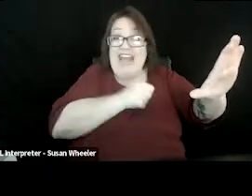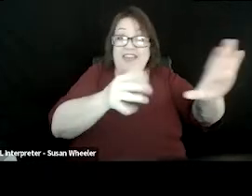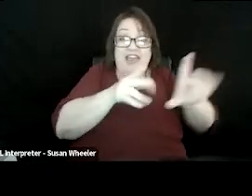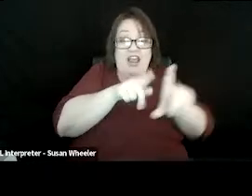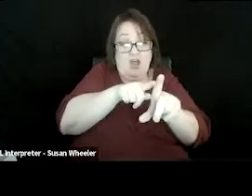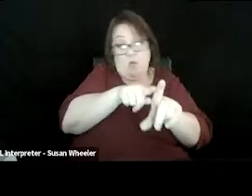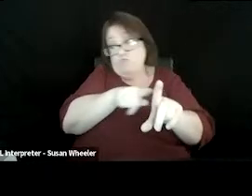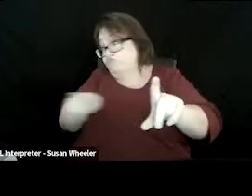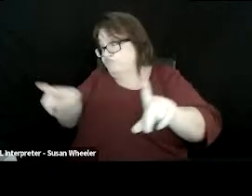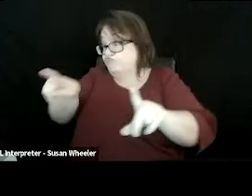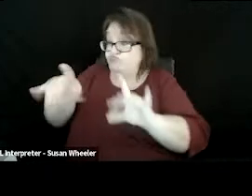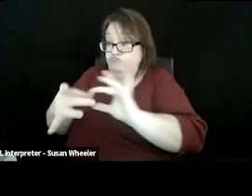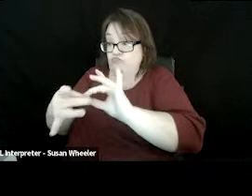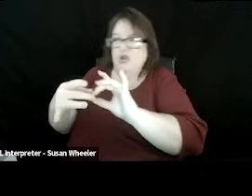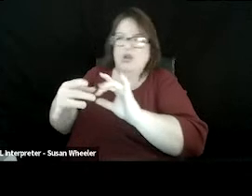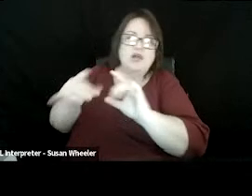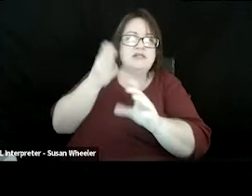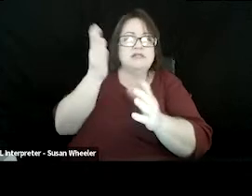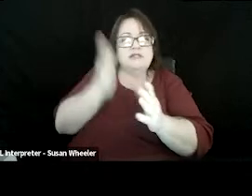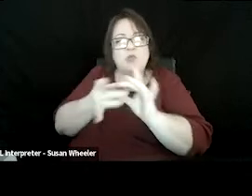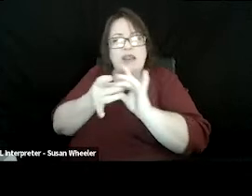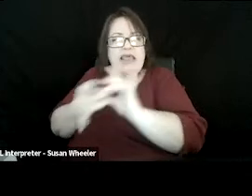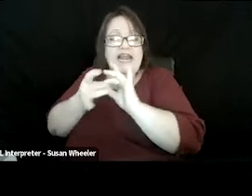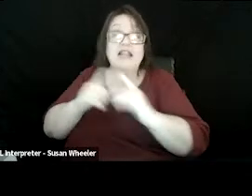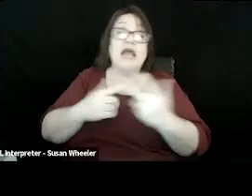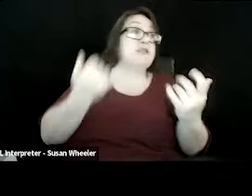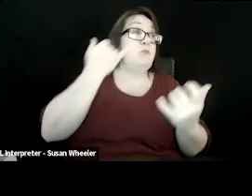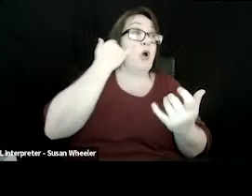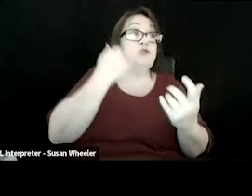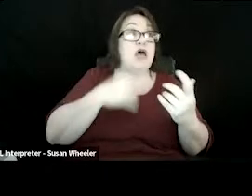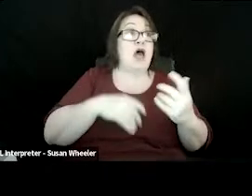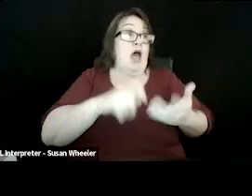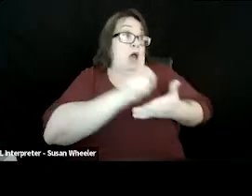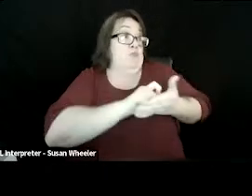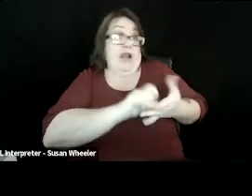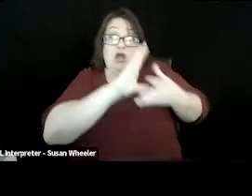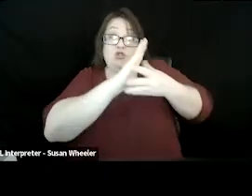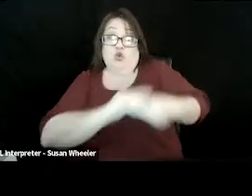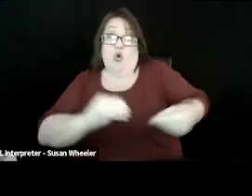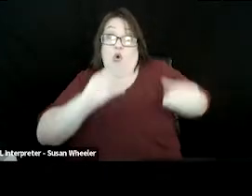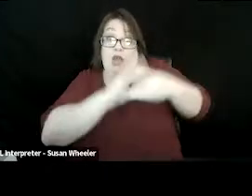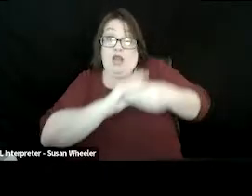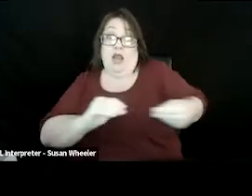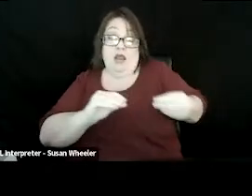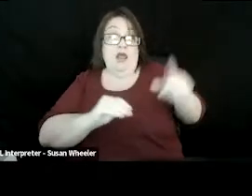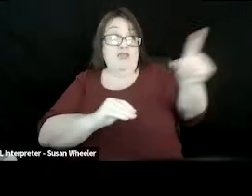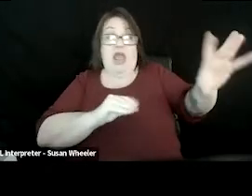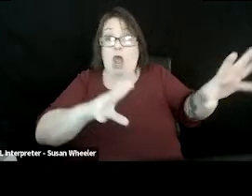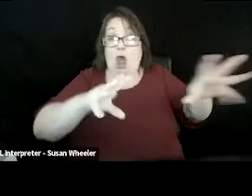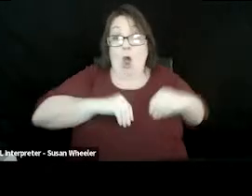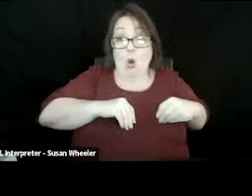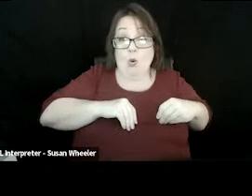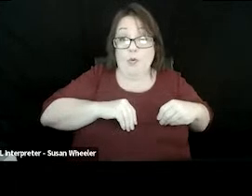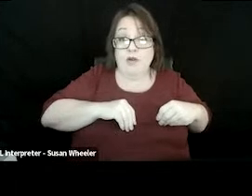So if you are doing a story for this station, they own the story and they own anything that might come out of it.